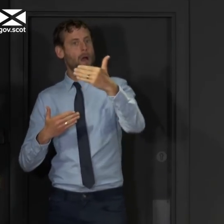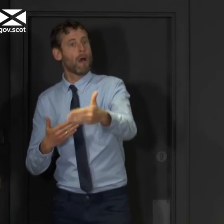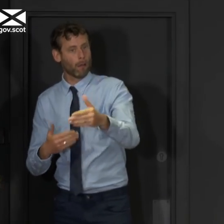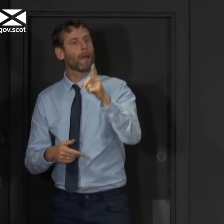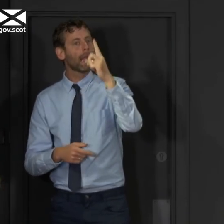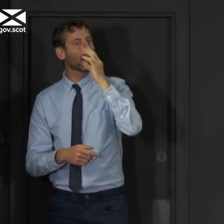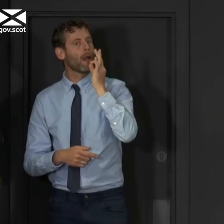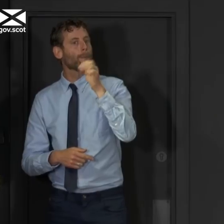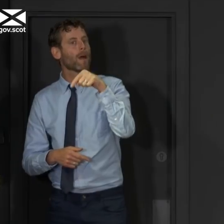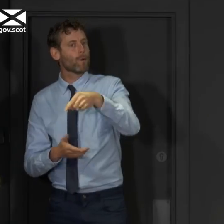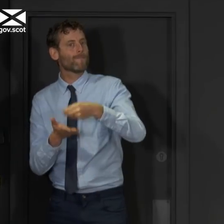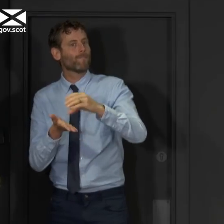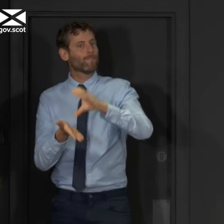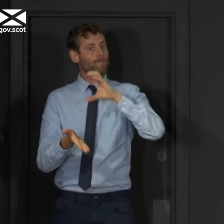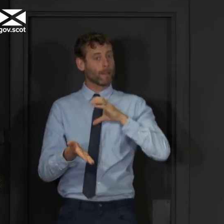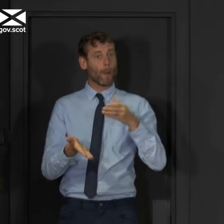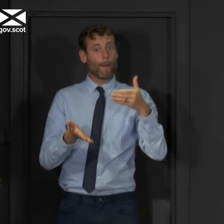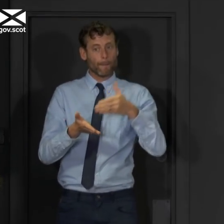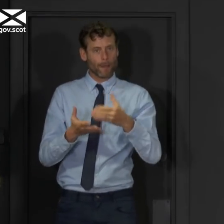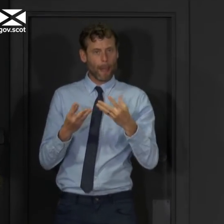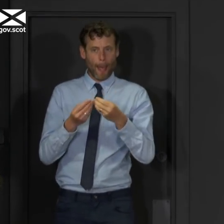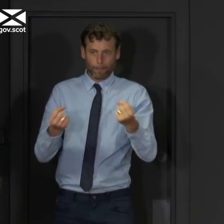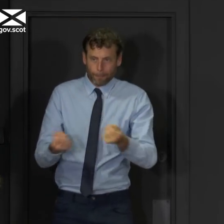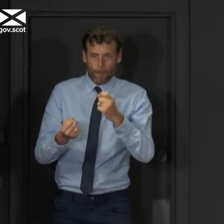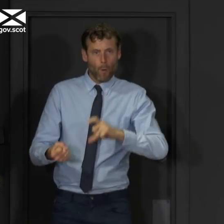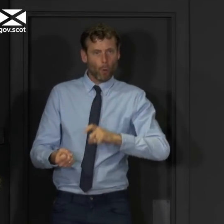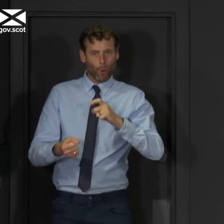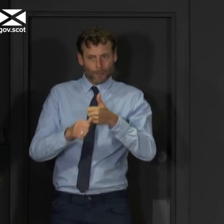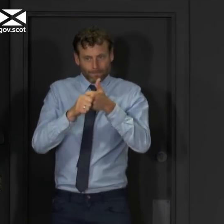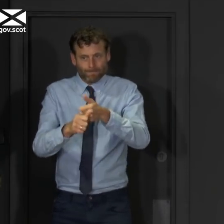confidence for the construction sector. The third issue I want to talk about is support